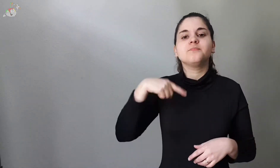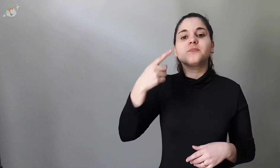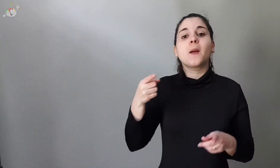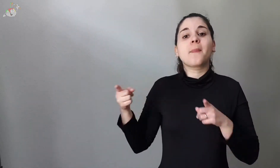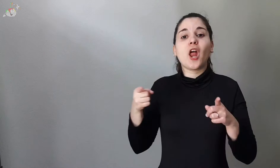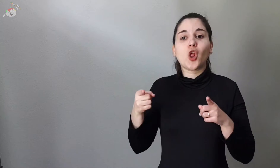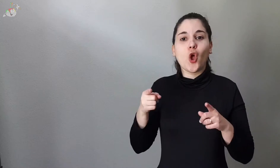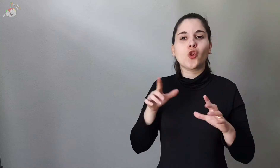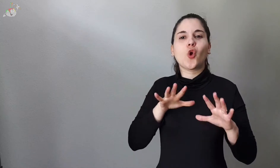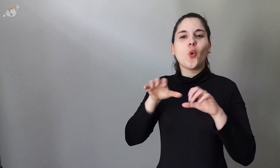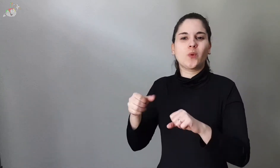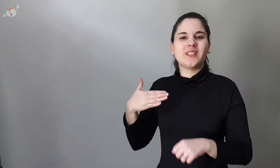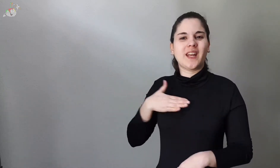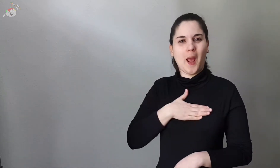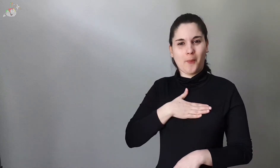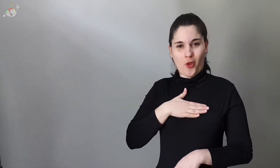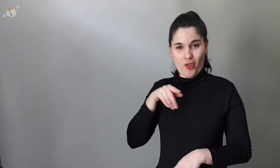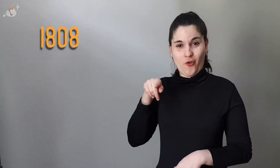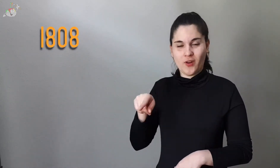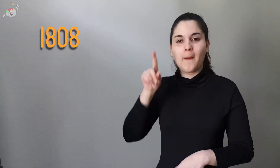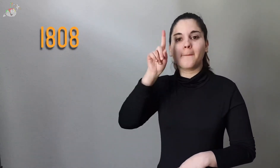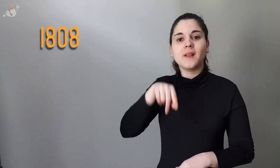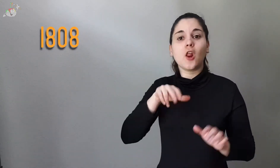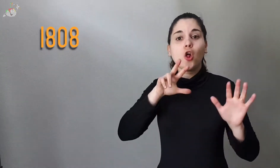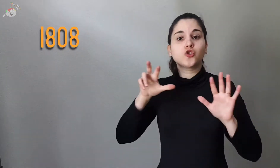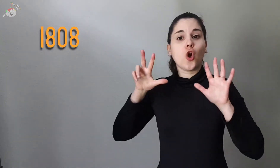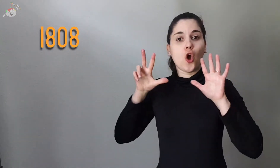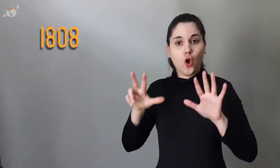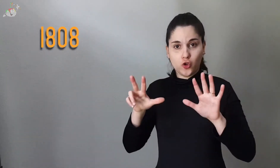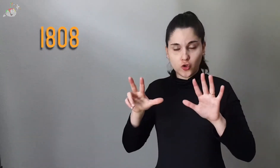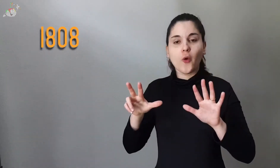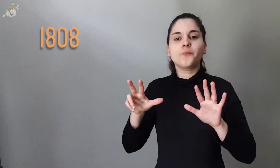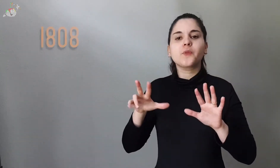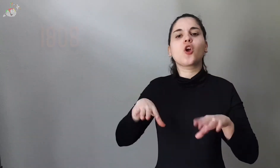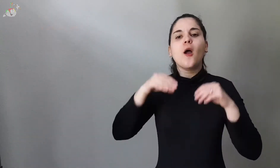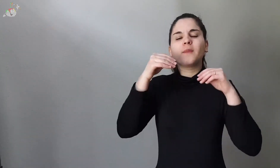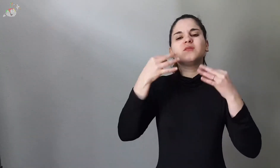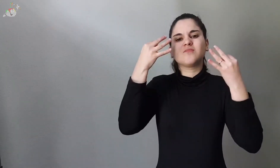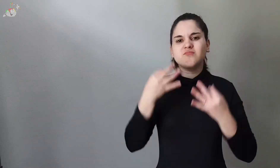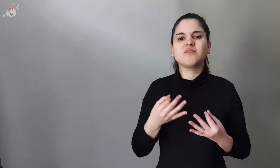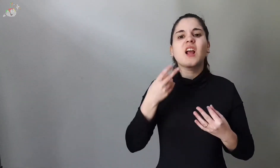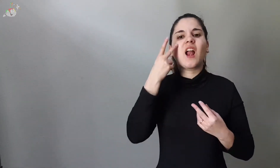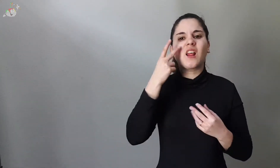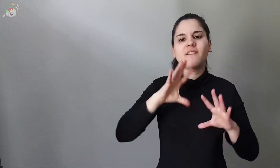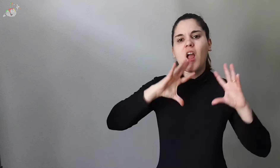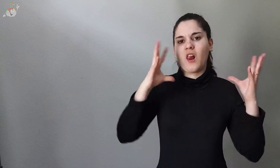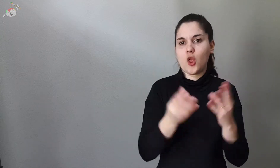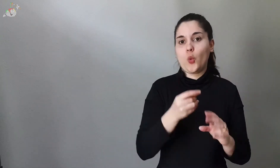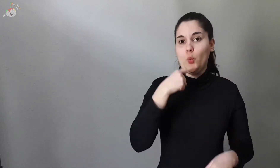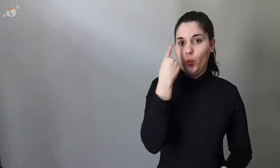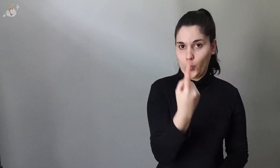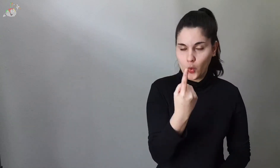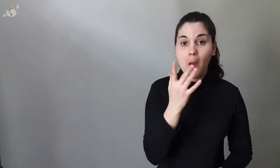Then in the period of Napoleon's occupation in 1808 the Carnival was unified,